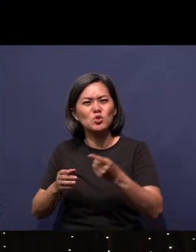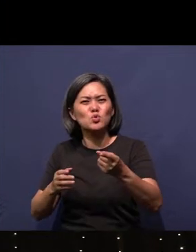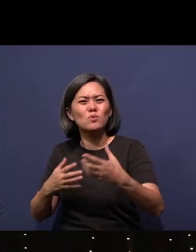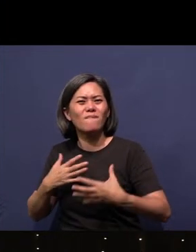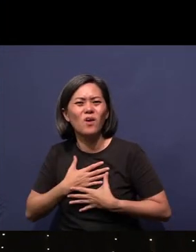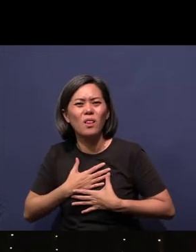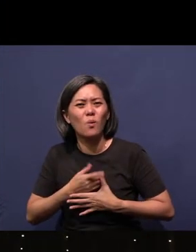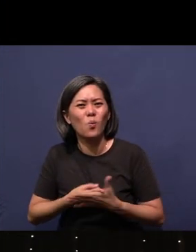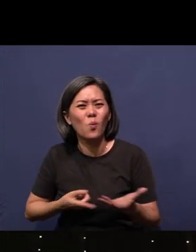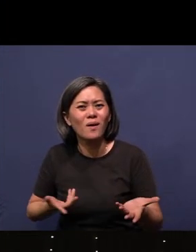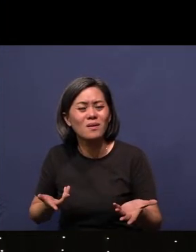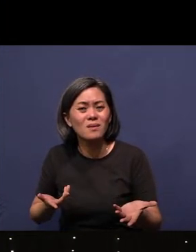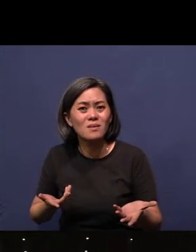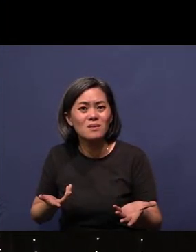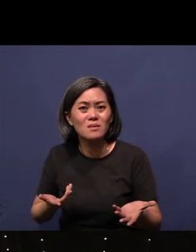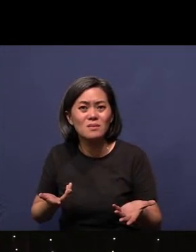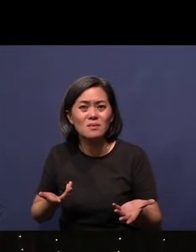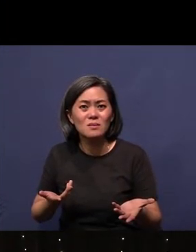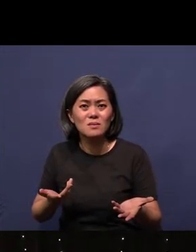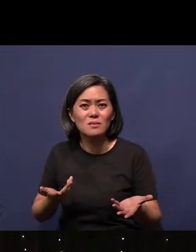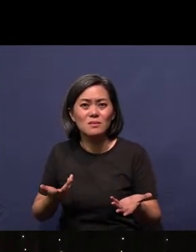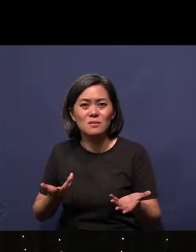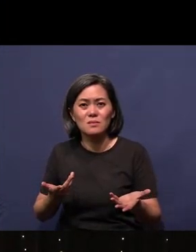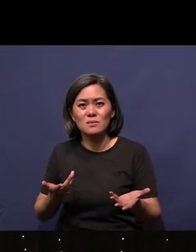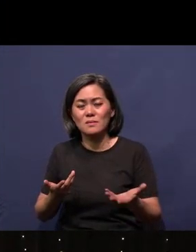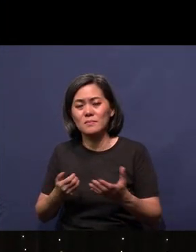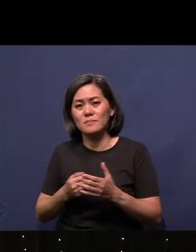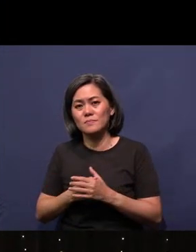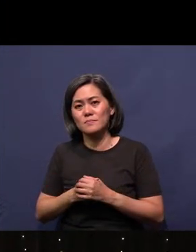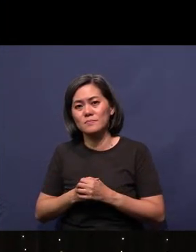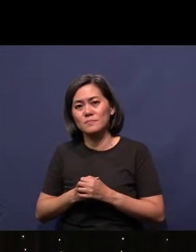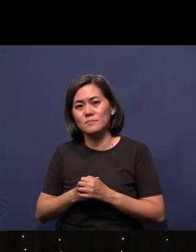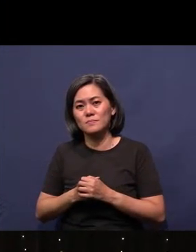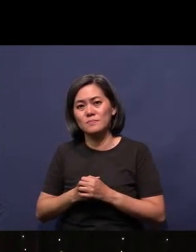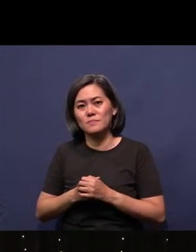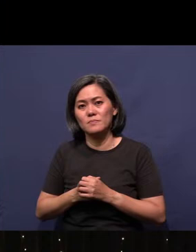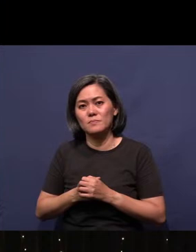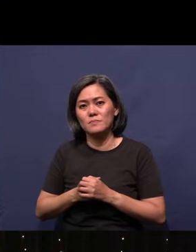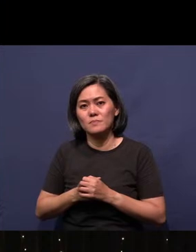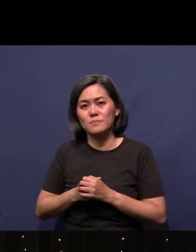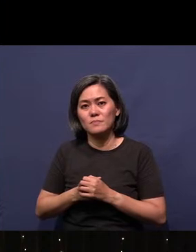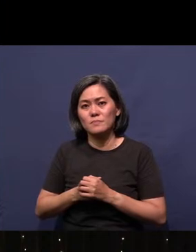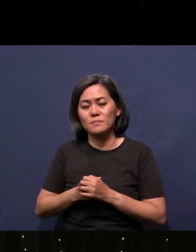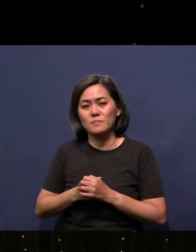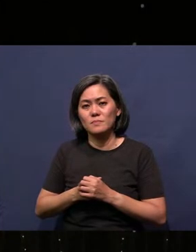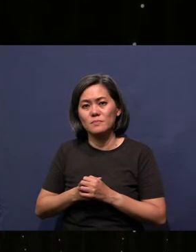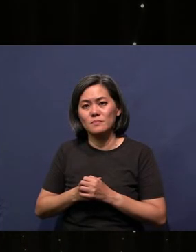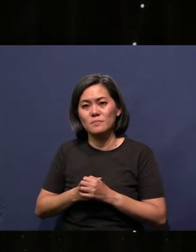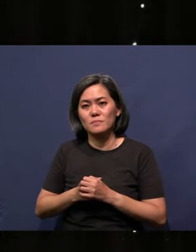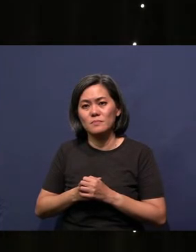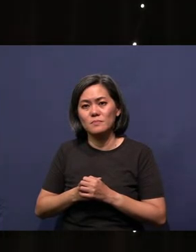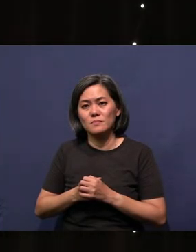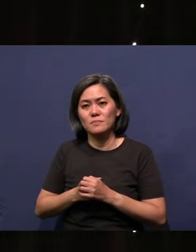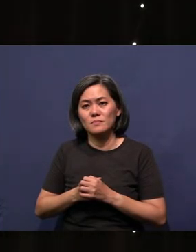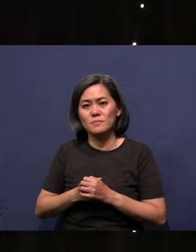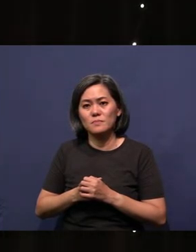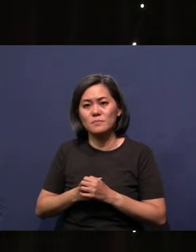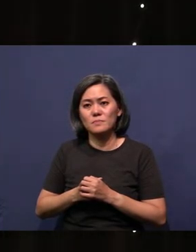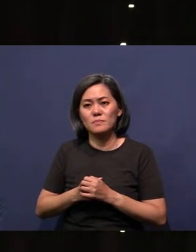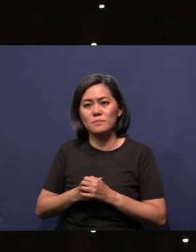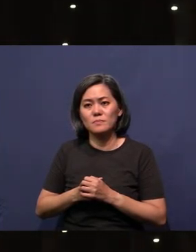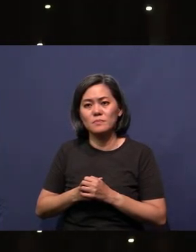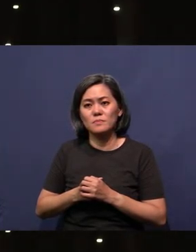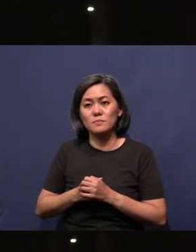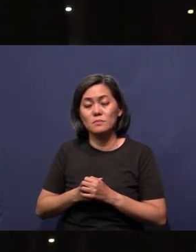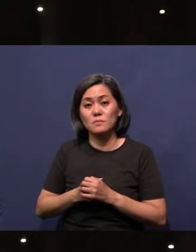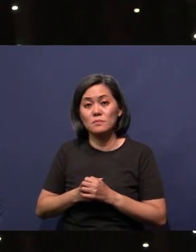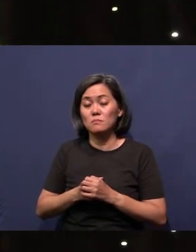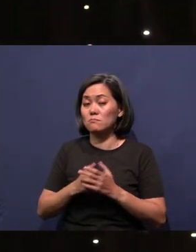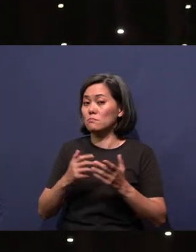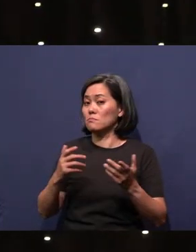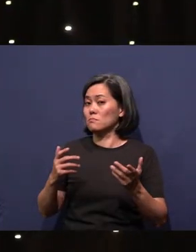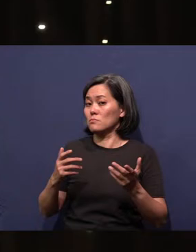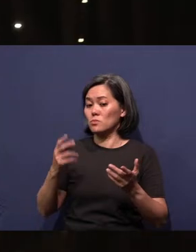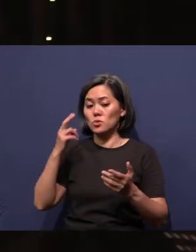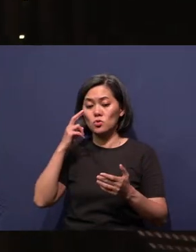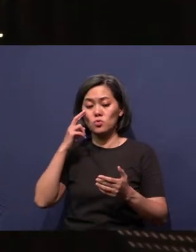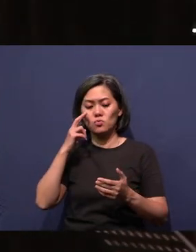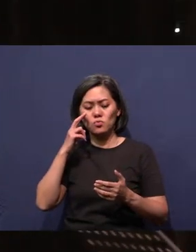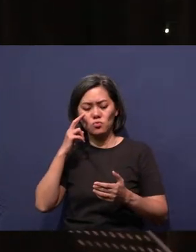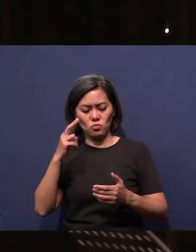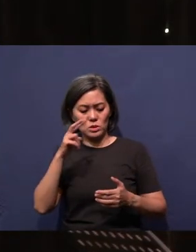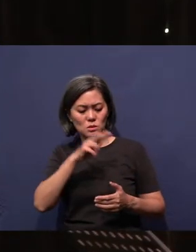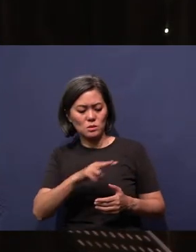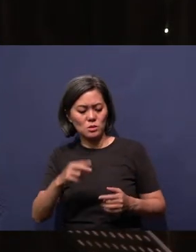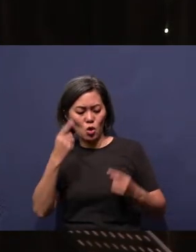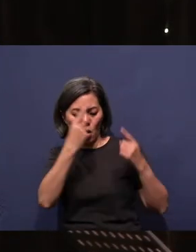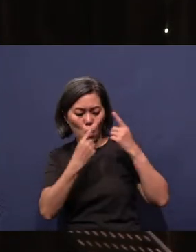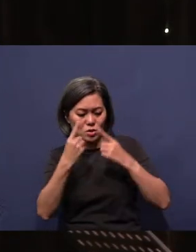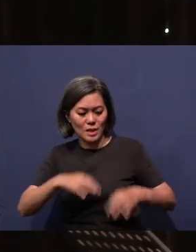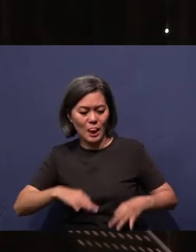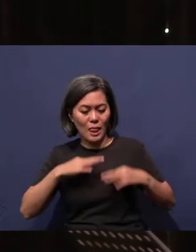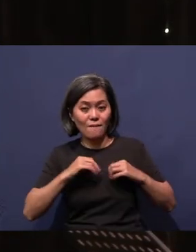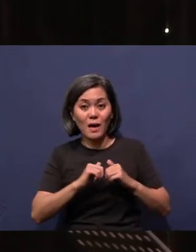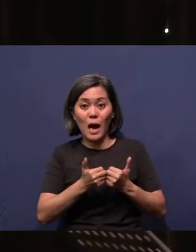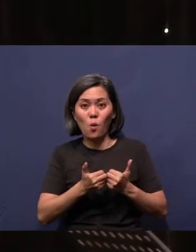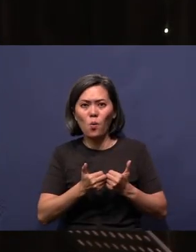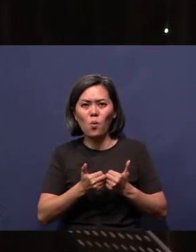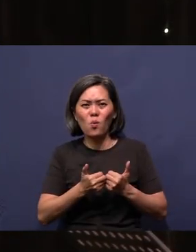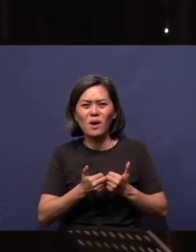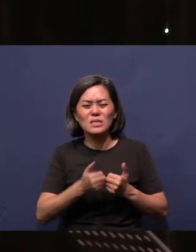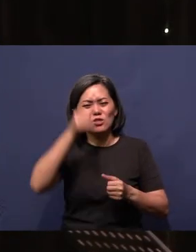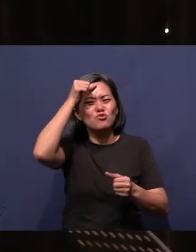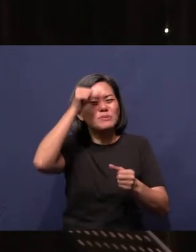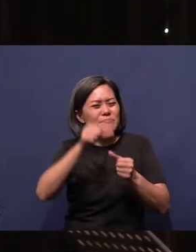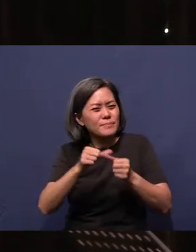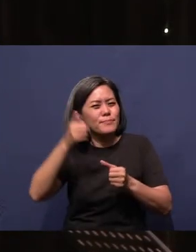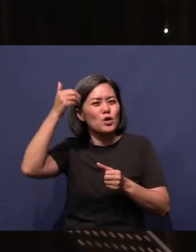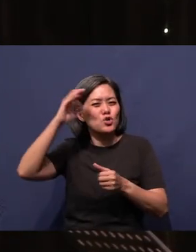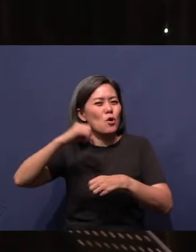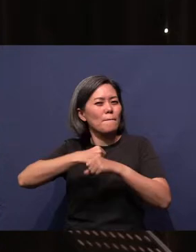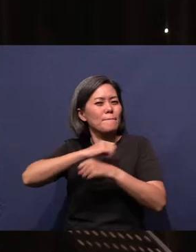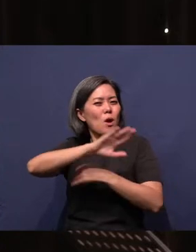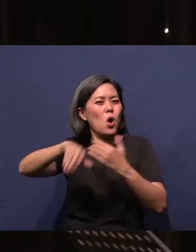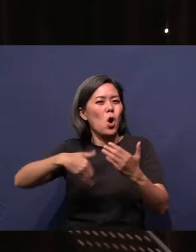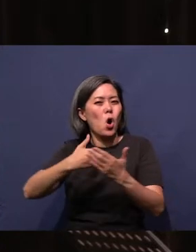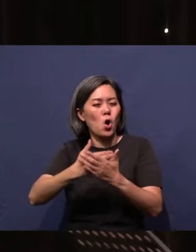And the way to look at life is to remember God made all that, God made me. But God,